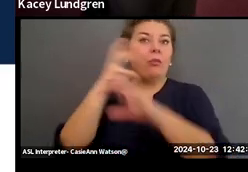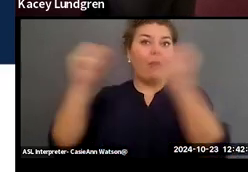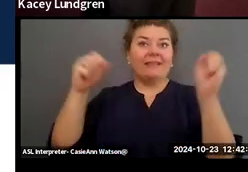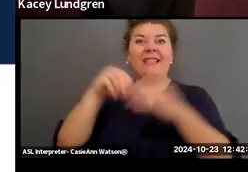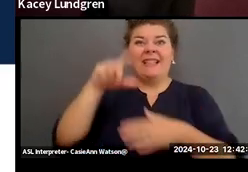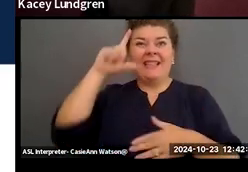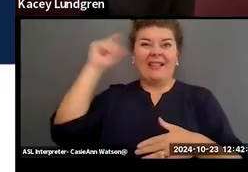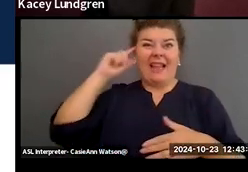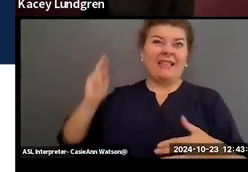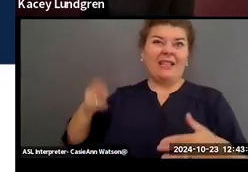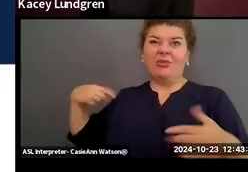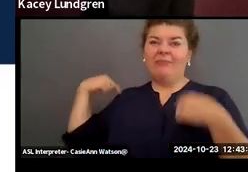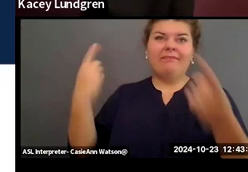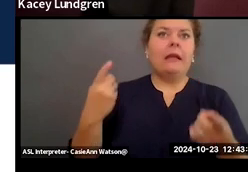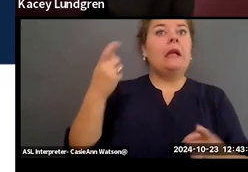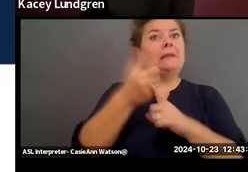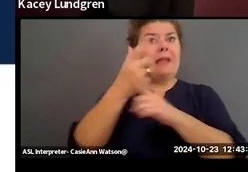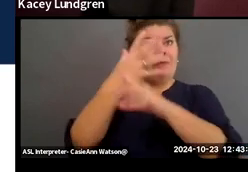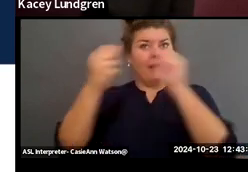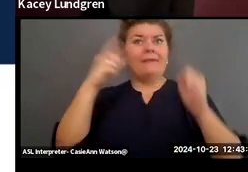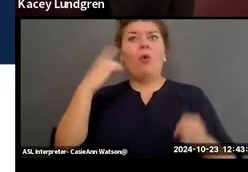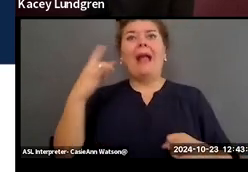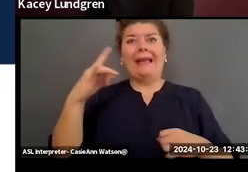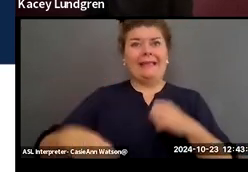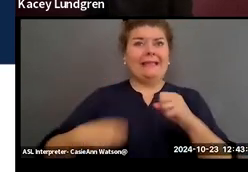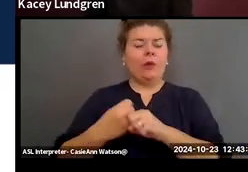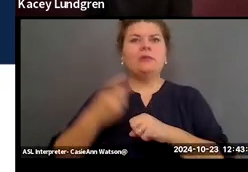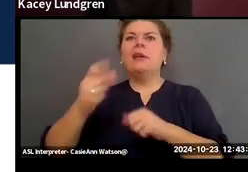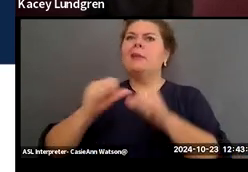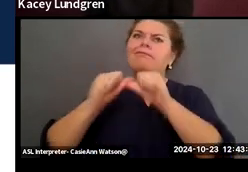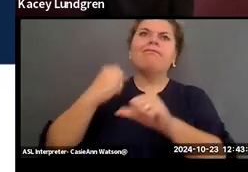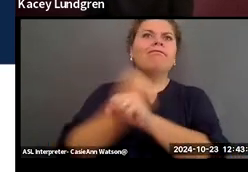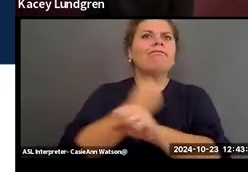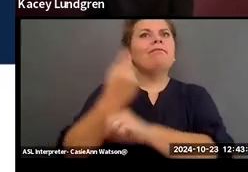He was president for 18 years and a tireless advocate for not only the deaf community,